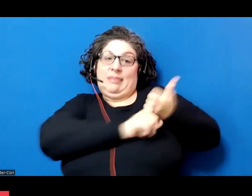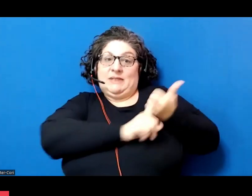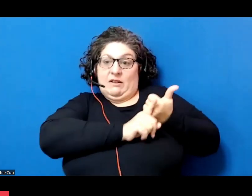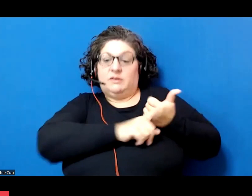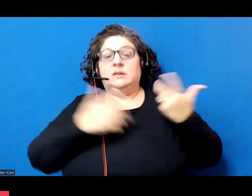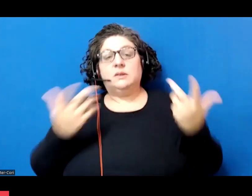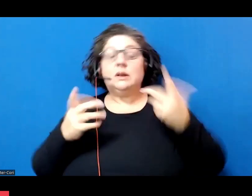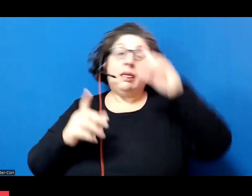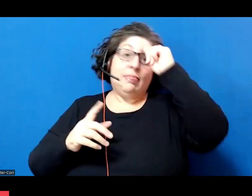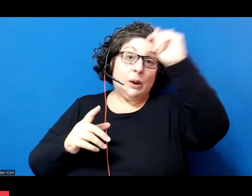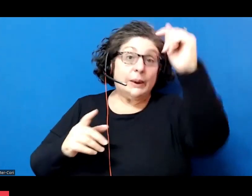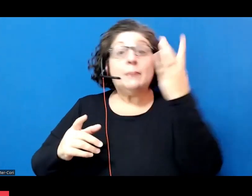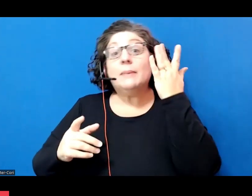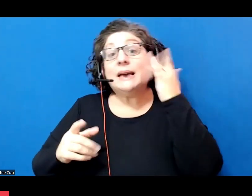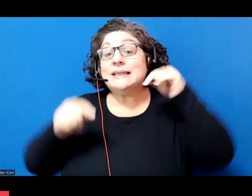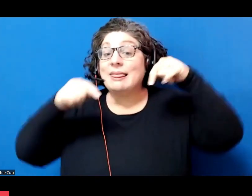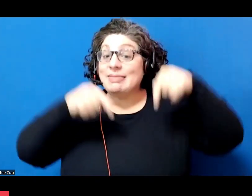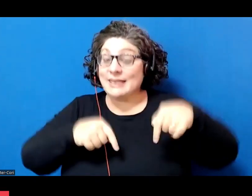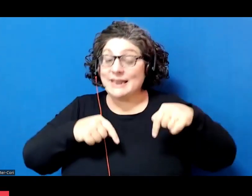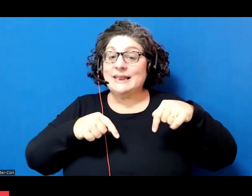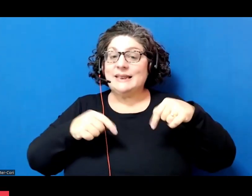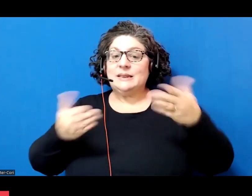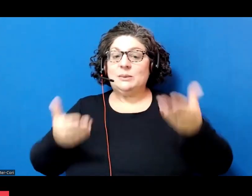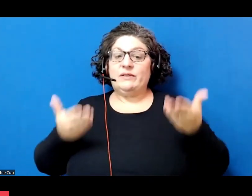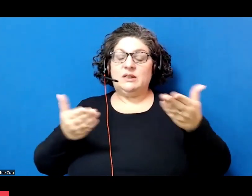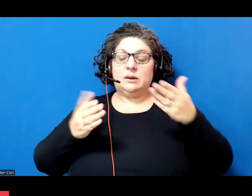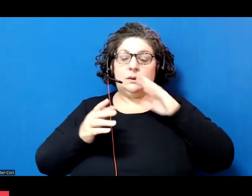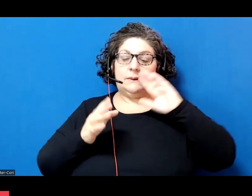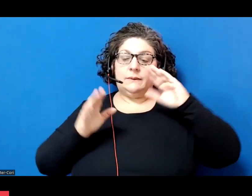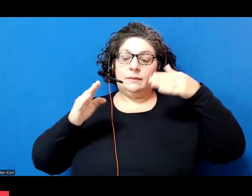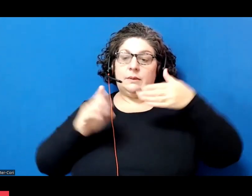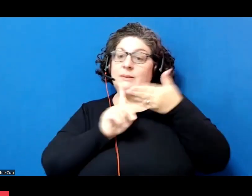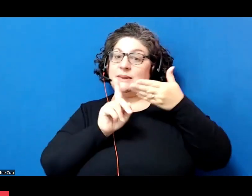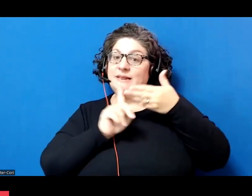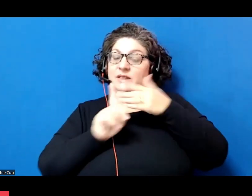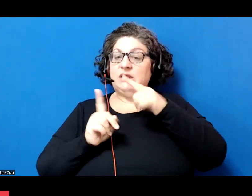The theory is because this provision refers specifically to the legislature as opposed